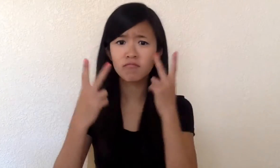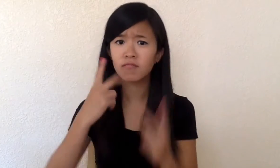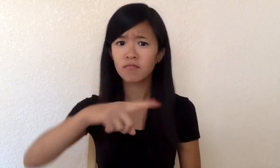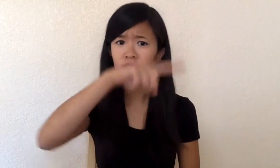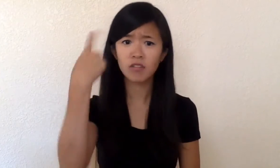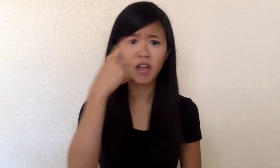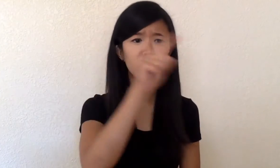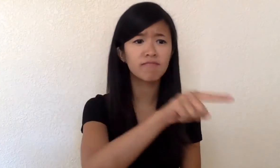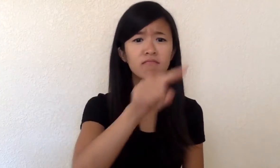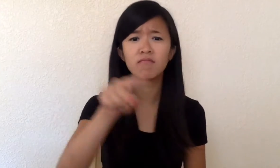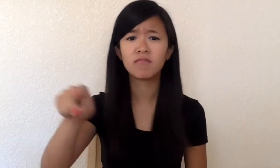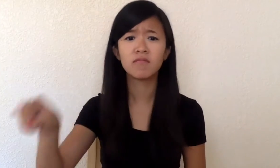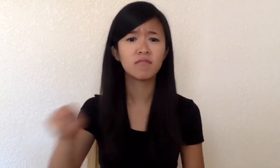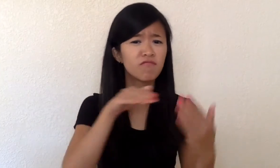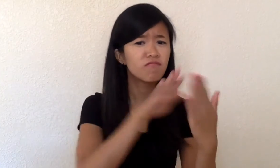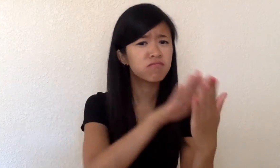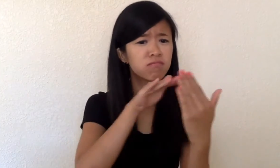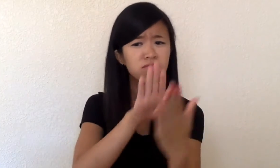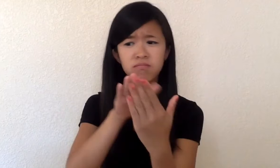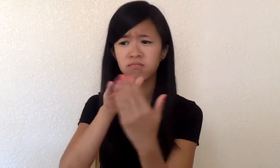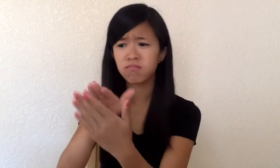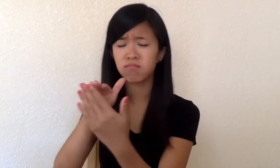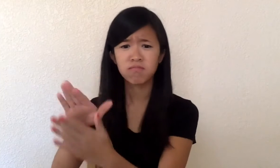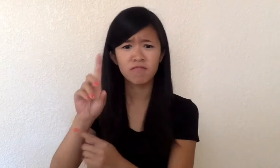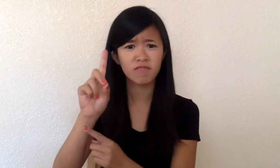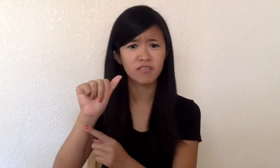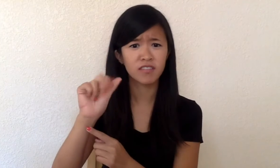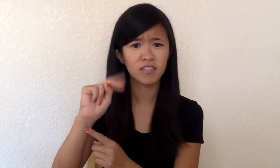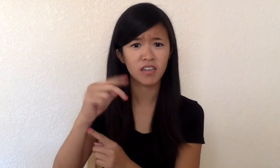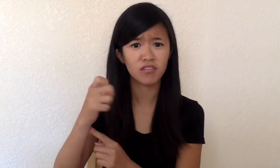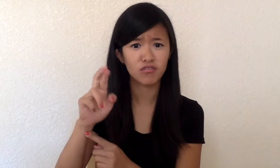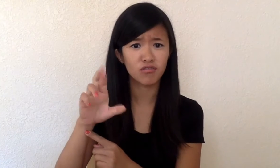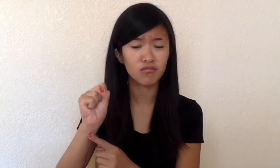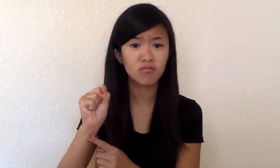the dangers Black Americans face,